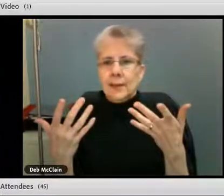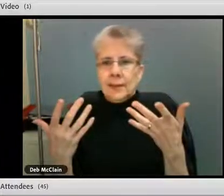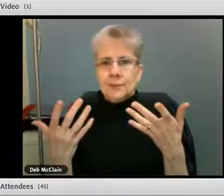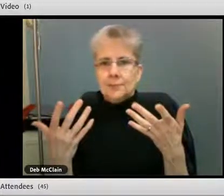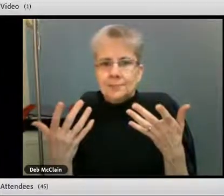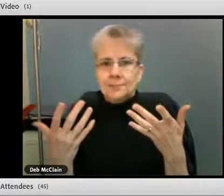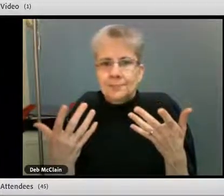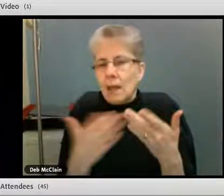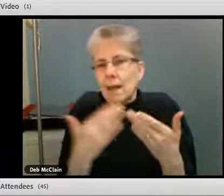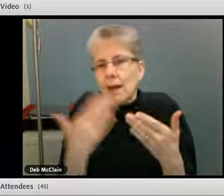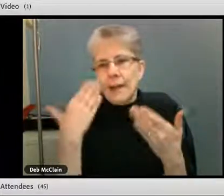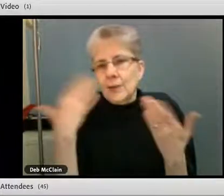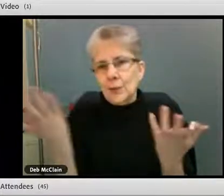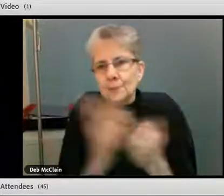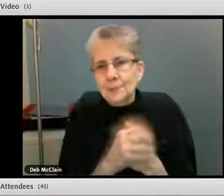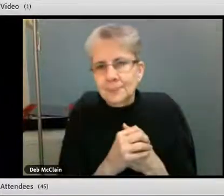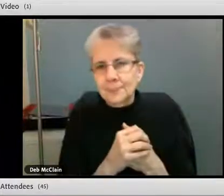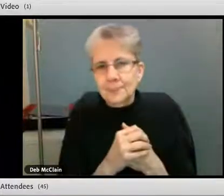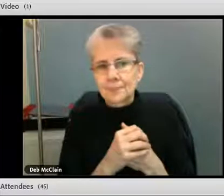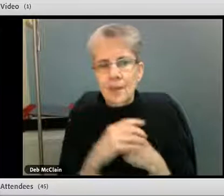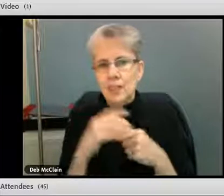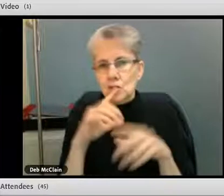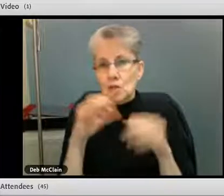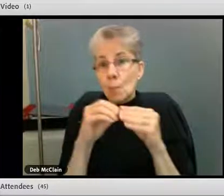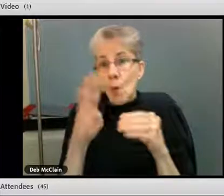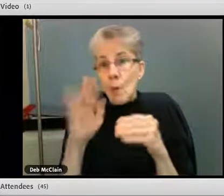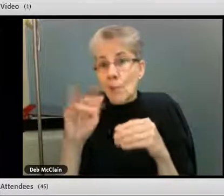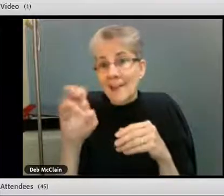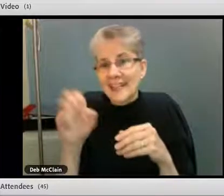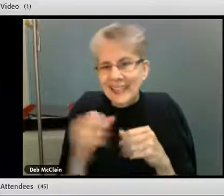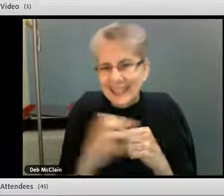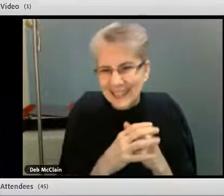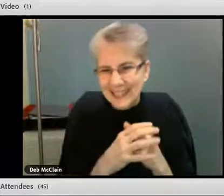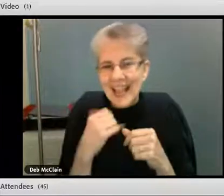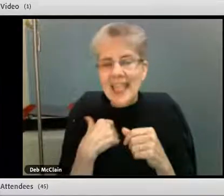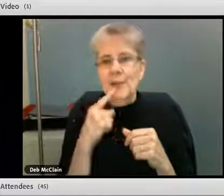There's no more brownies. That's what you would get that look from me today.